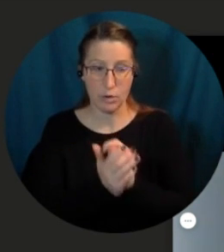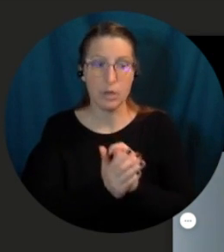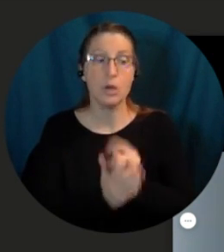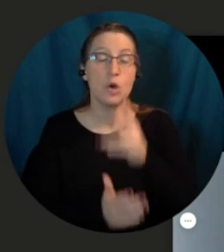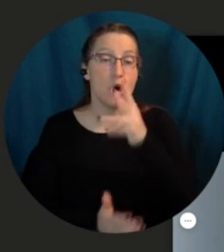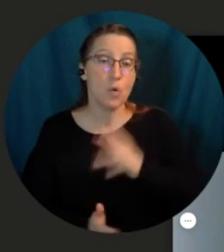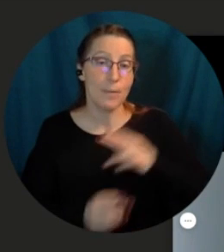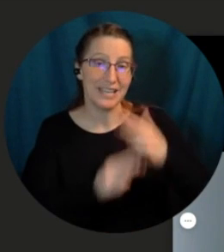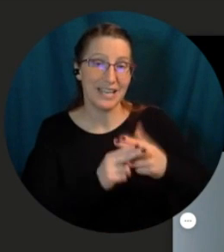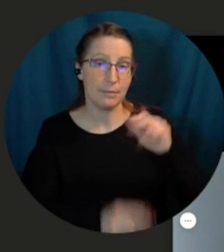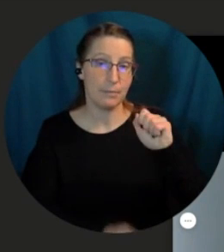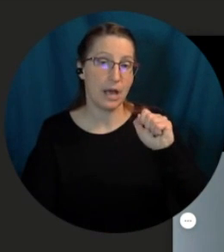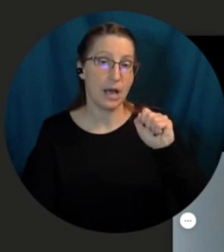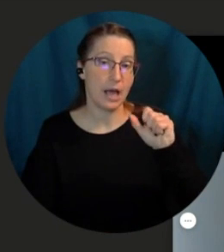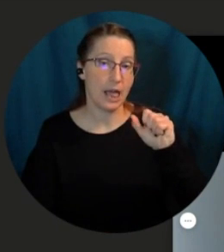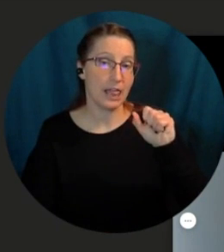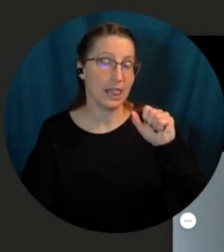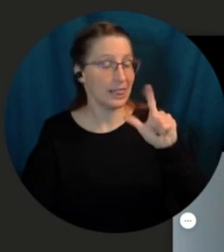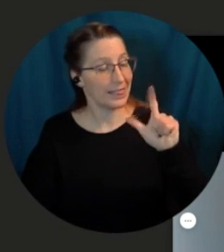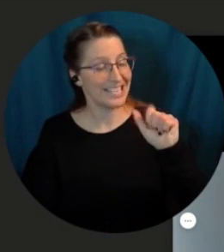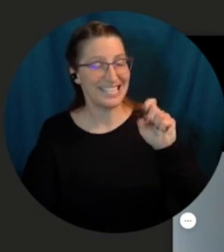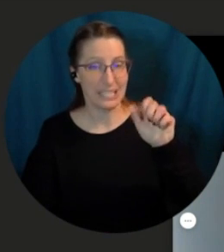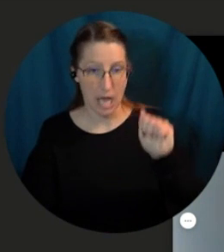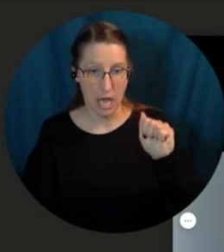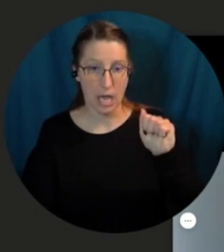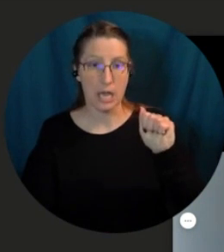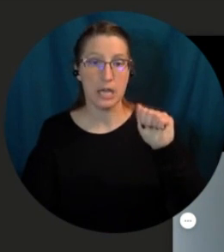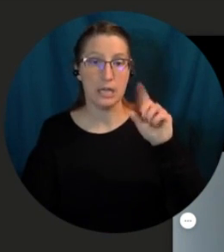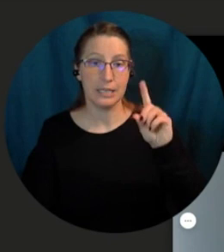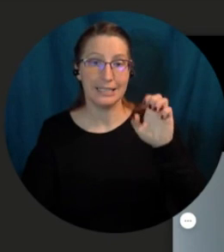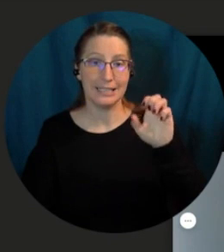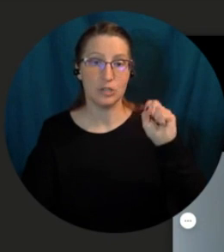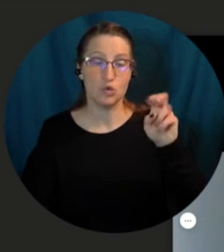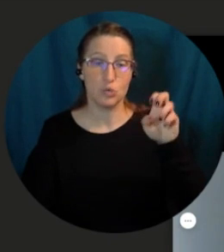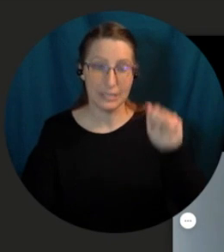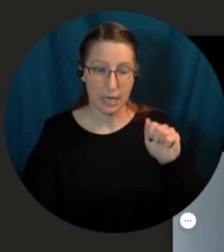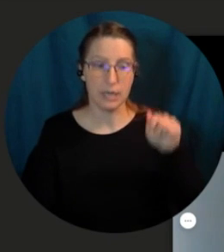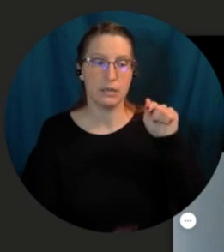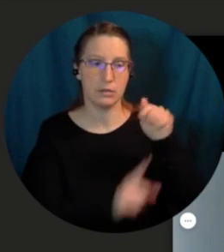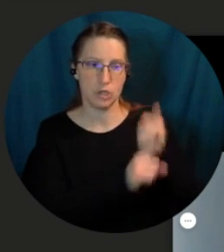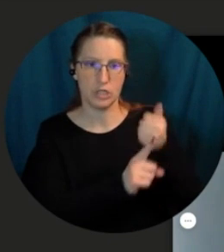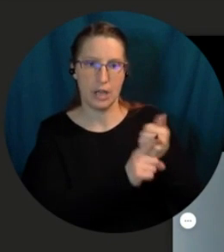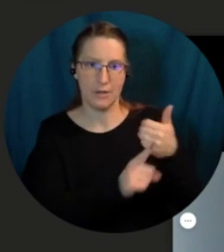And she has a CVI channel on YouTube.